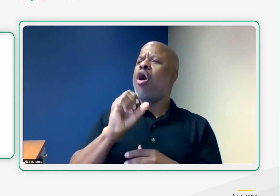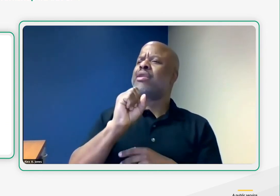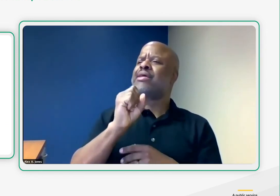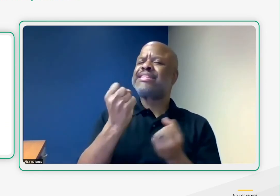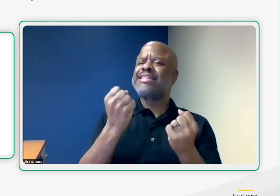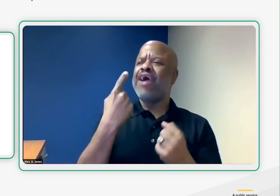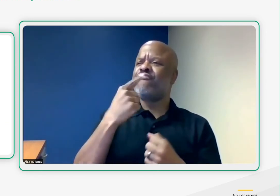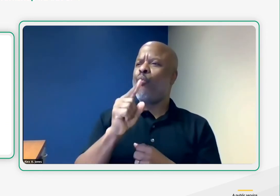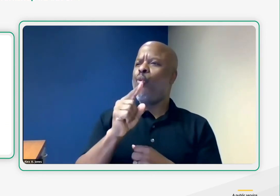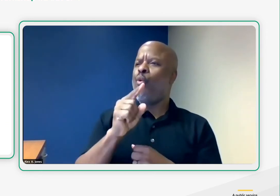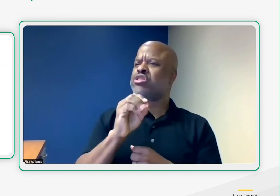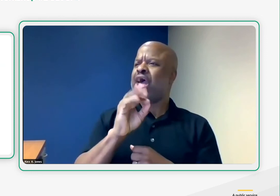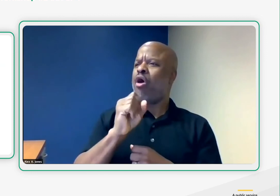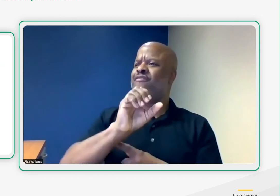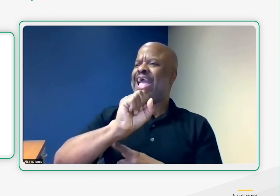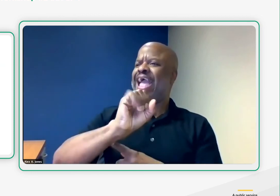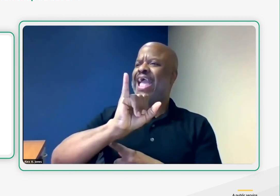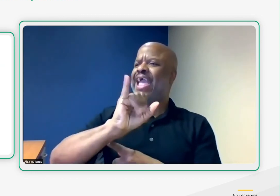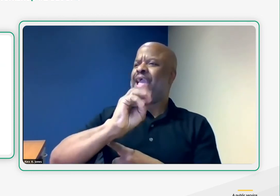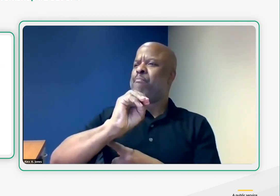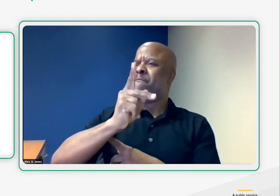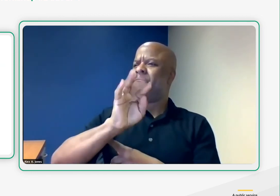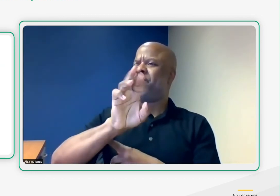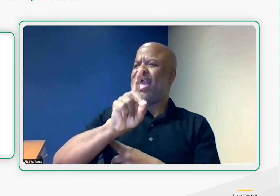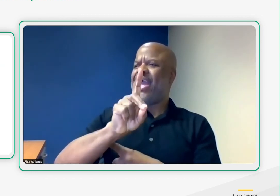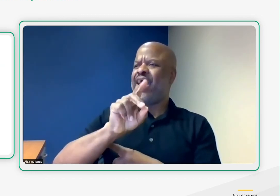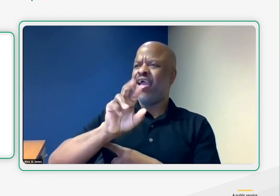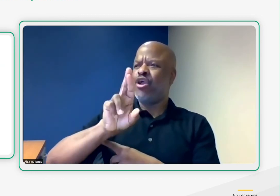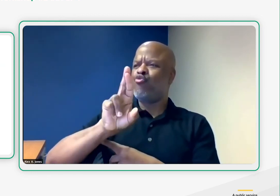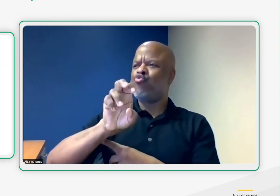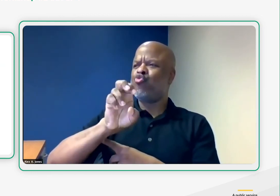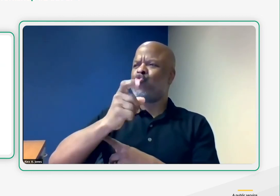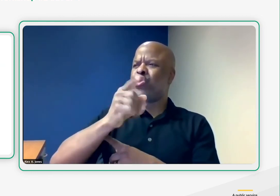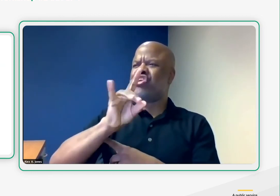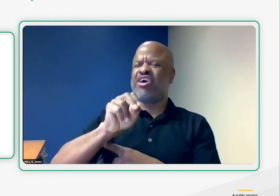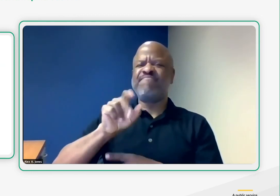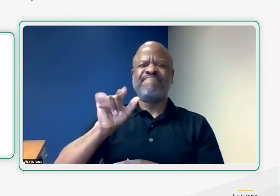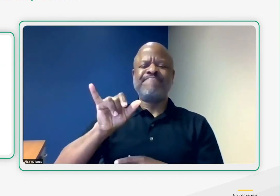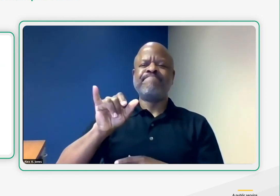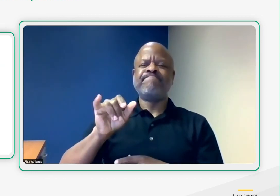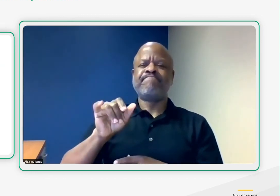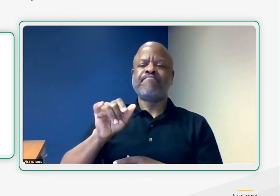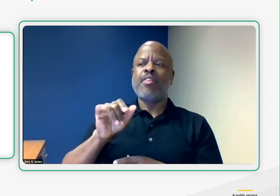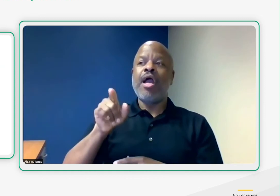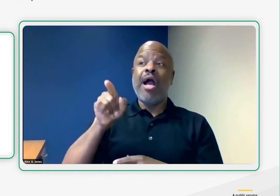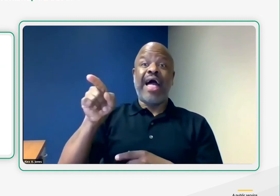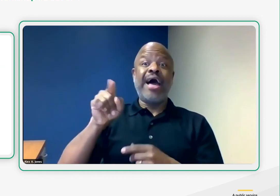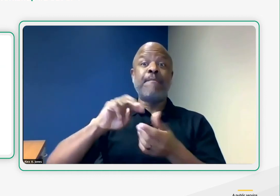So there's an interesting one: What is the sign for impaired self-regulation?